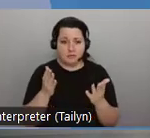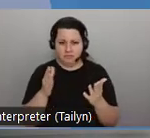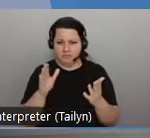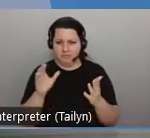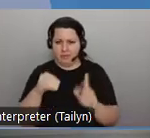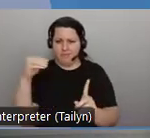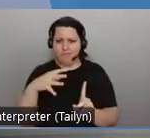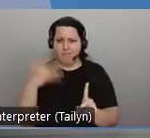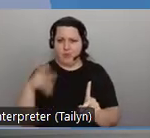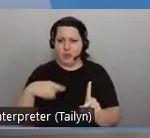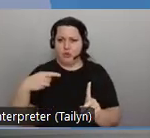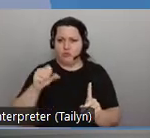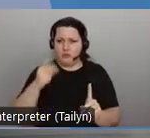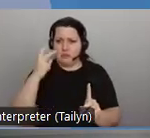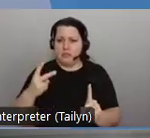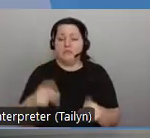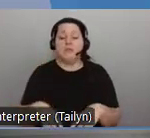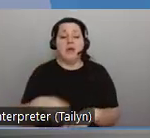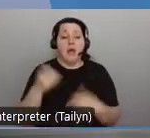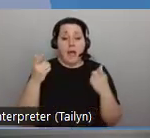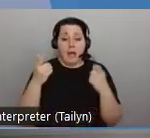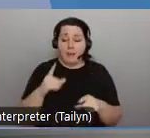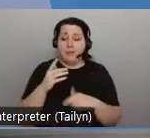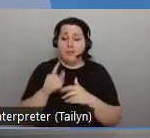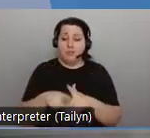so anyone that wishes to use that service they should be spotlighted